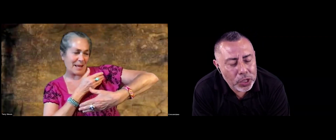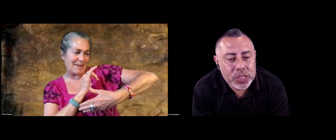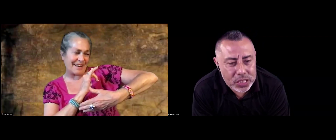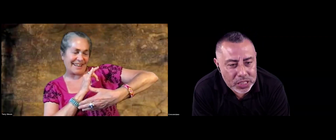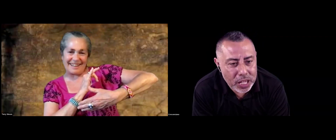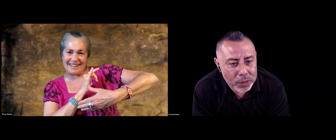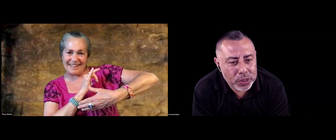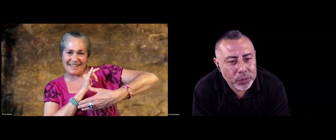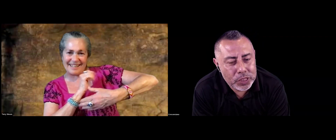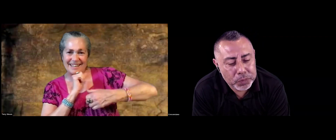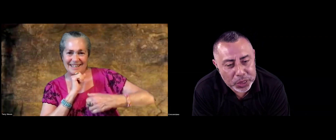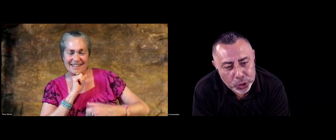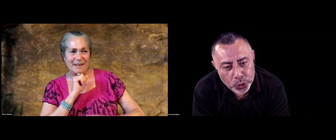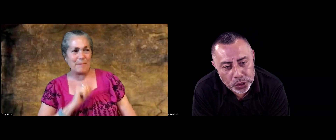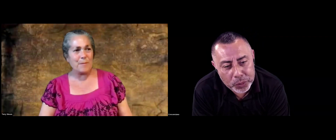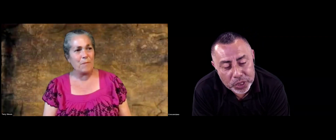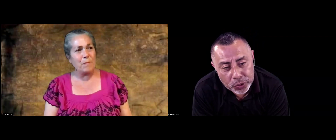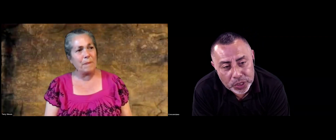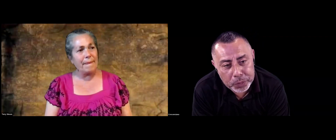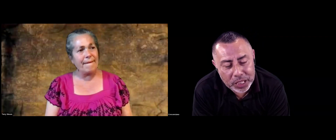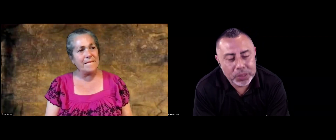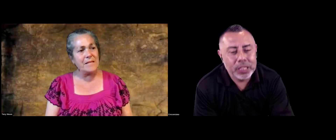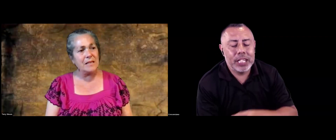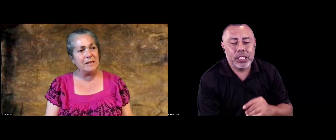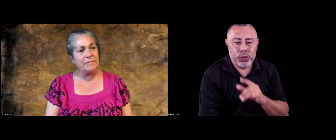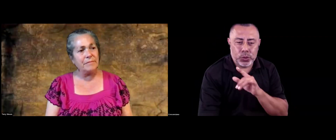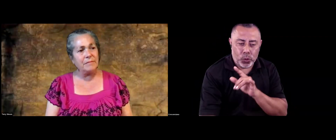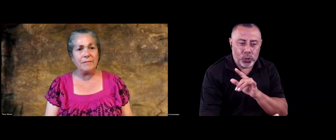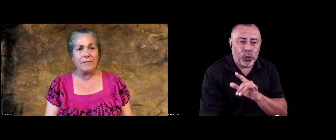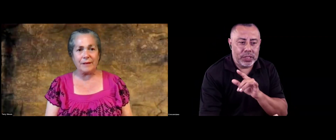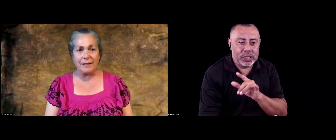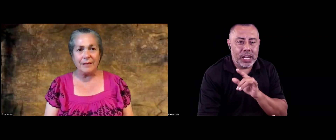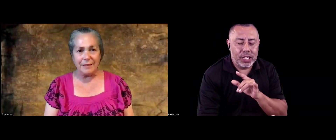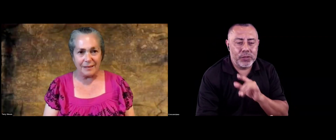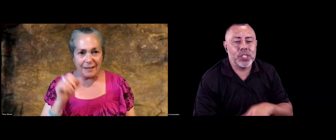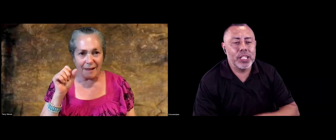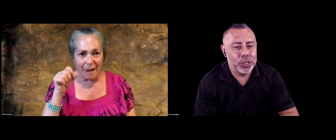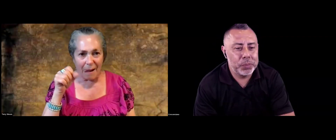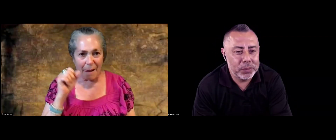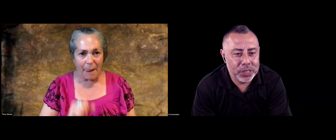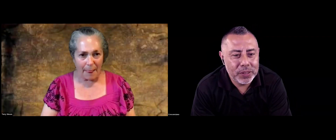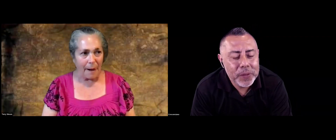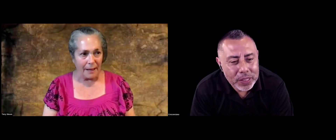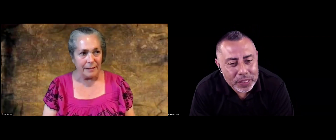There was a step where there was a picture of a mother and her baby and she was holding the I love you signed to the baby.